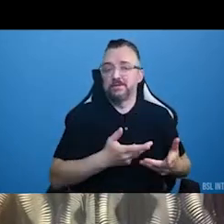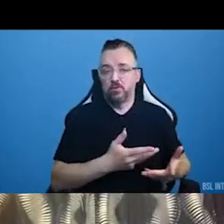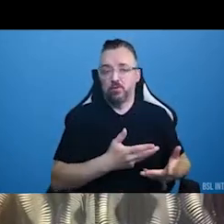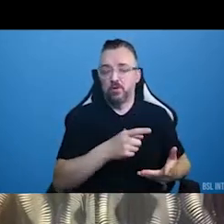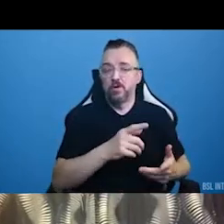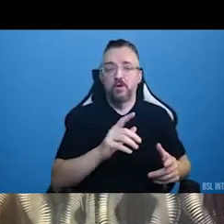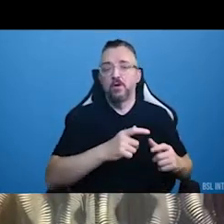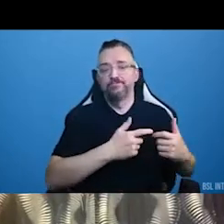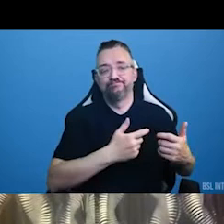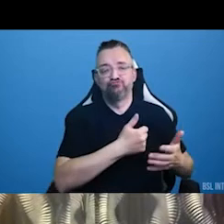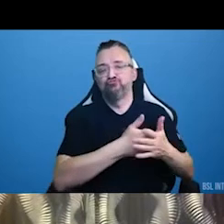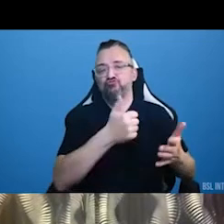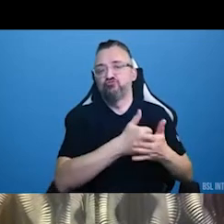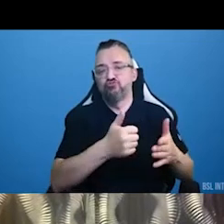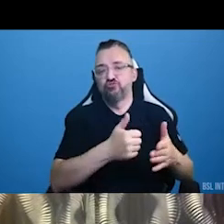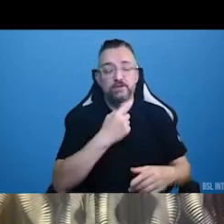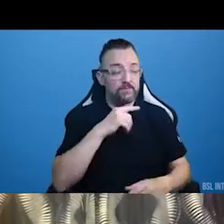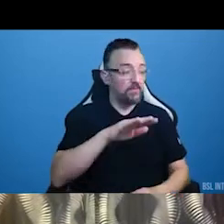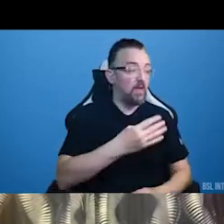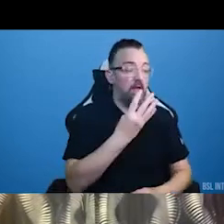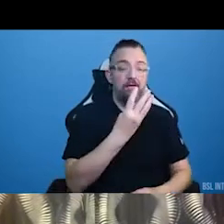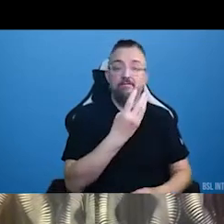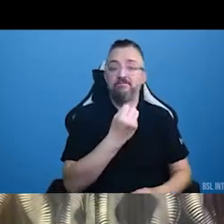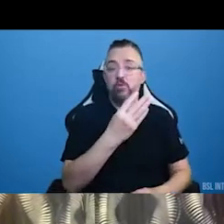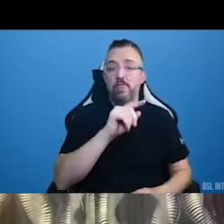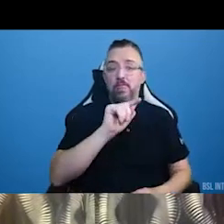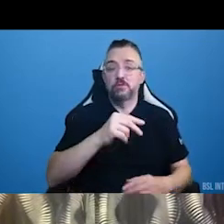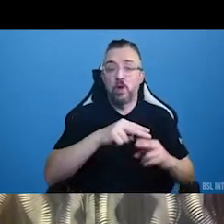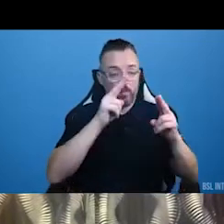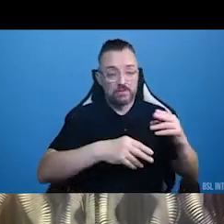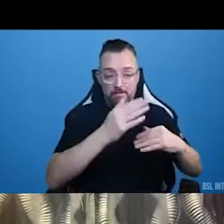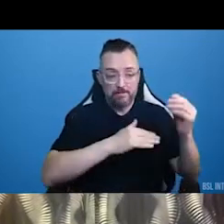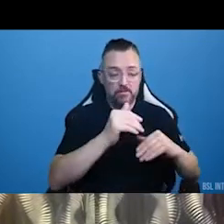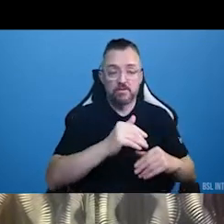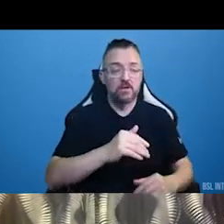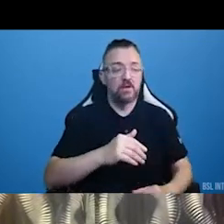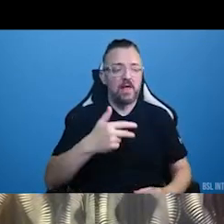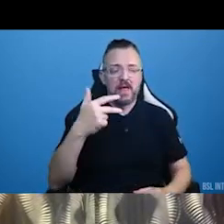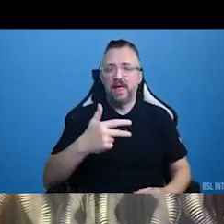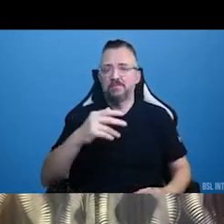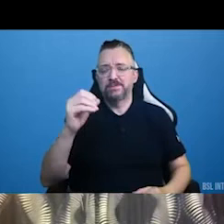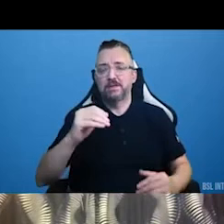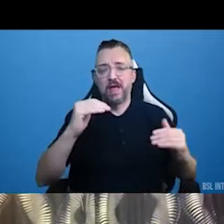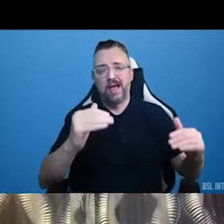So in Scotland, 14,000 homes were built in the past year, but only eight of those homes reached the highest standard of energy efficiency.